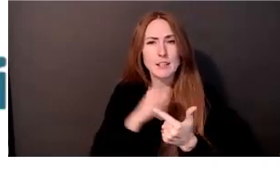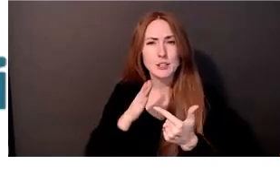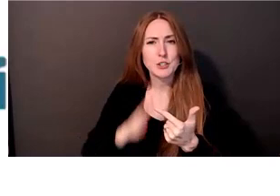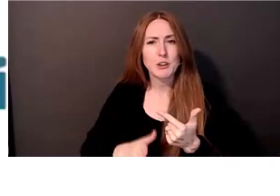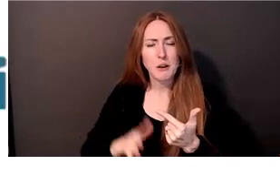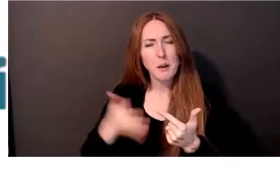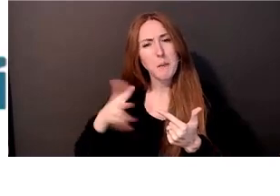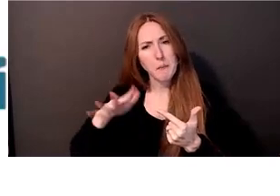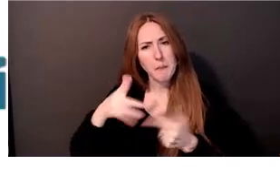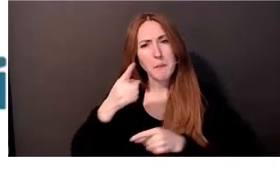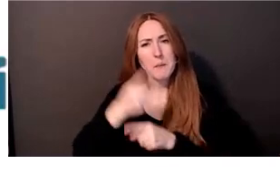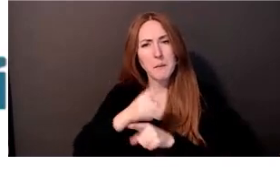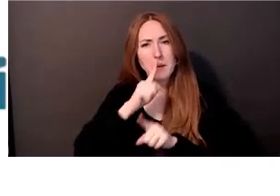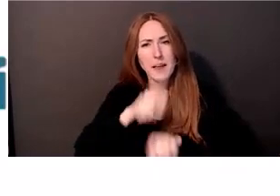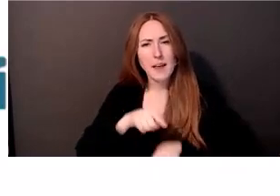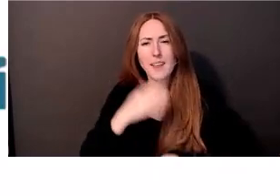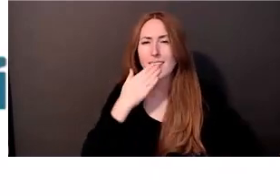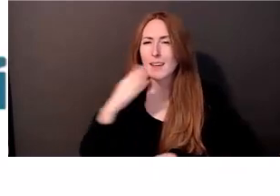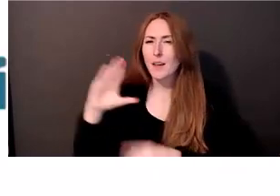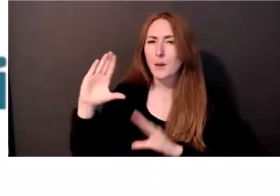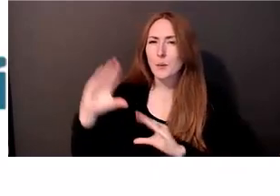You can close the poll right now. Thank you.